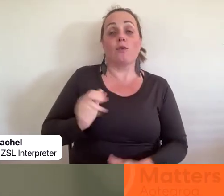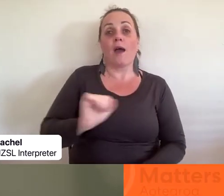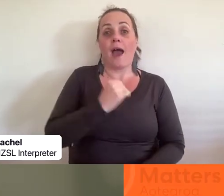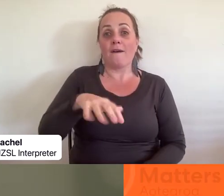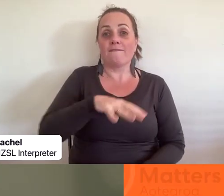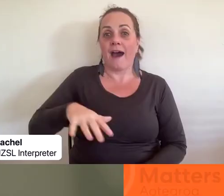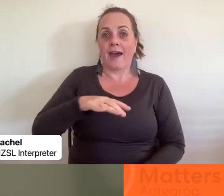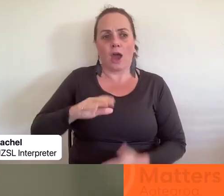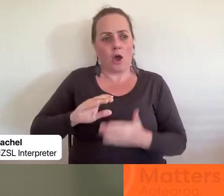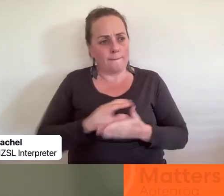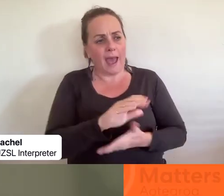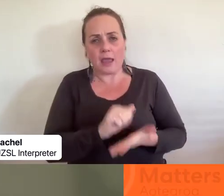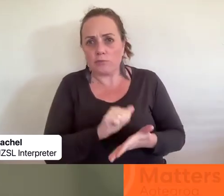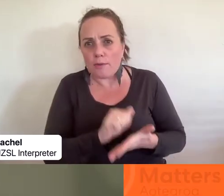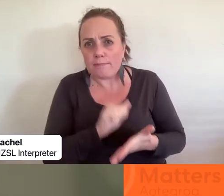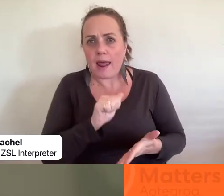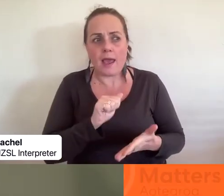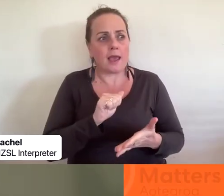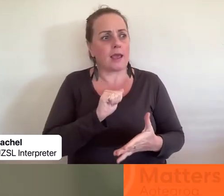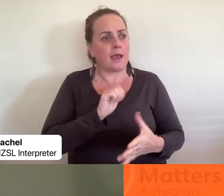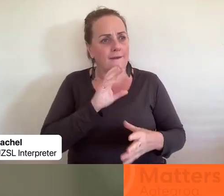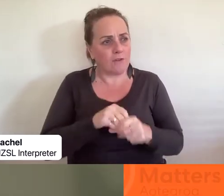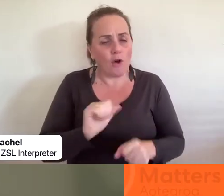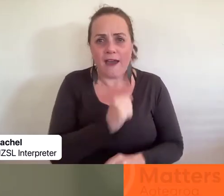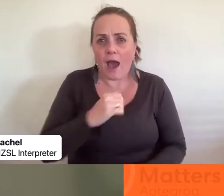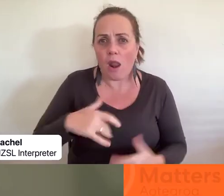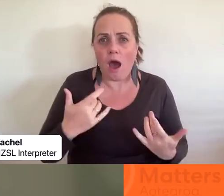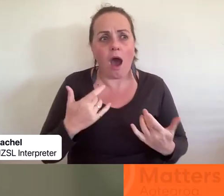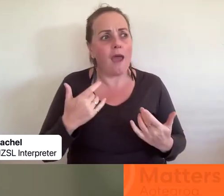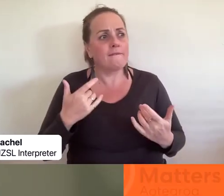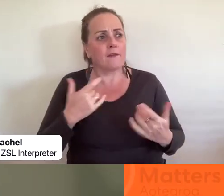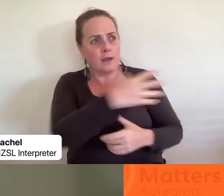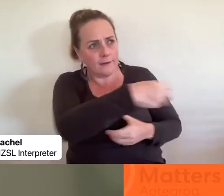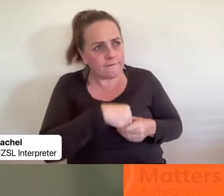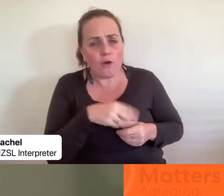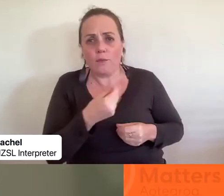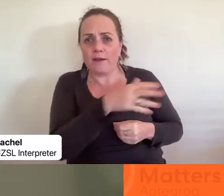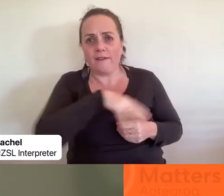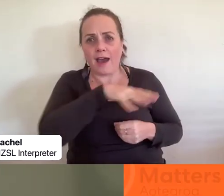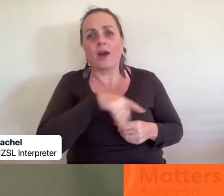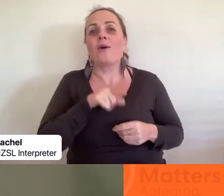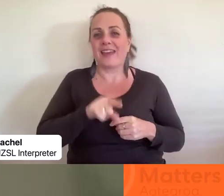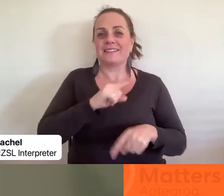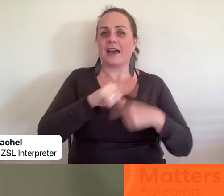to have the right to be a part of our lives. This is about that self determination. One of